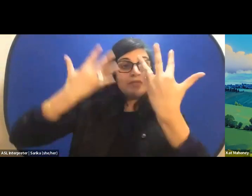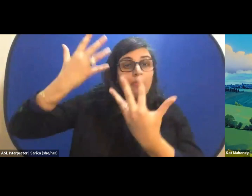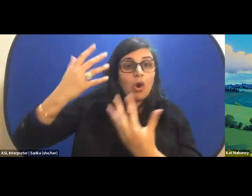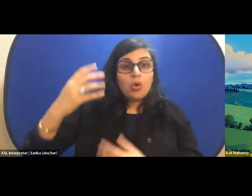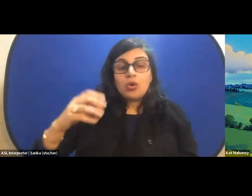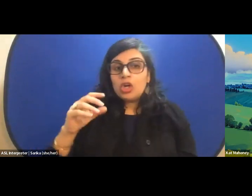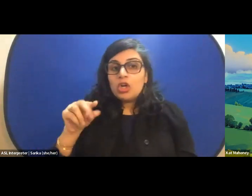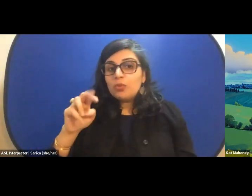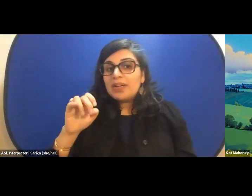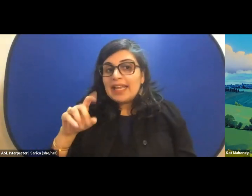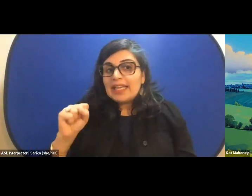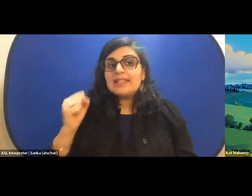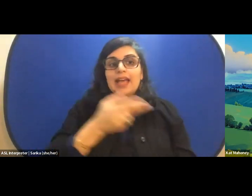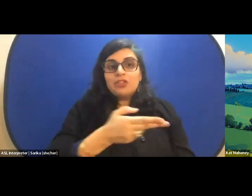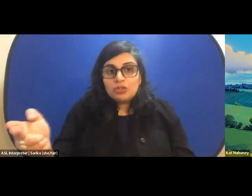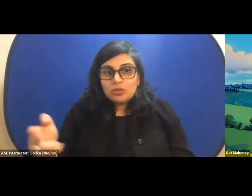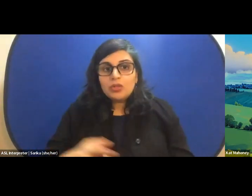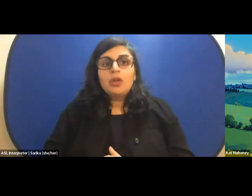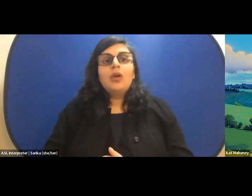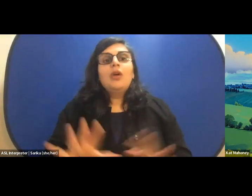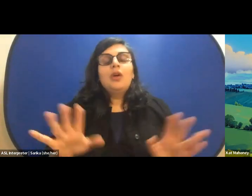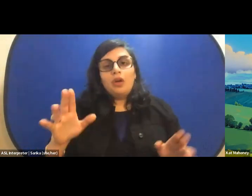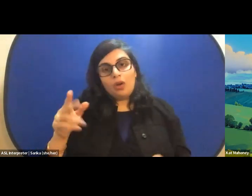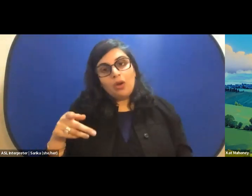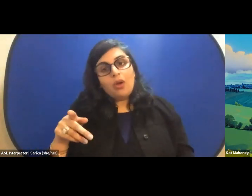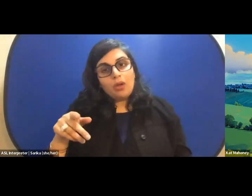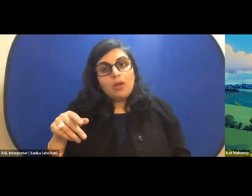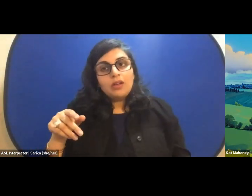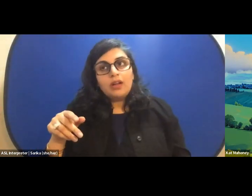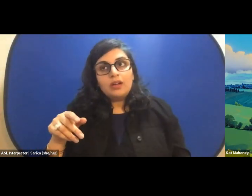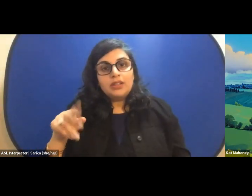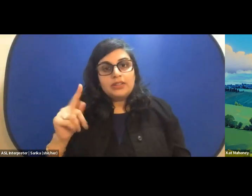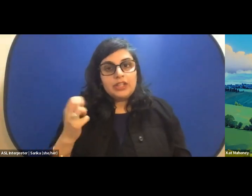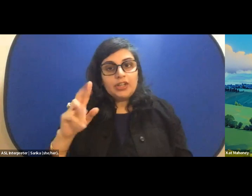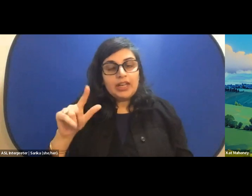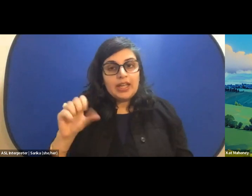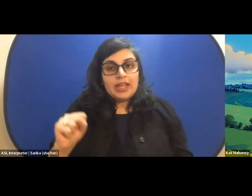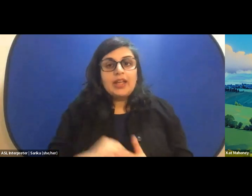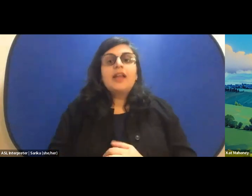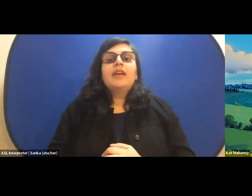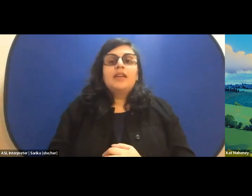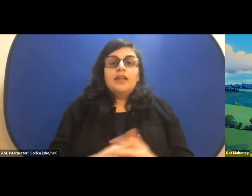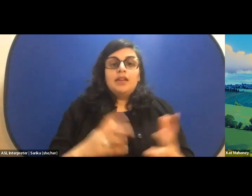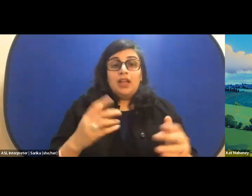come up behind them and shoot them in the back and throw smoke